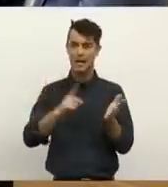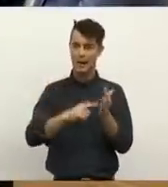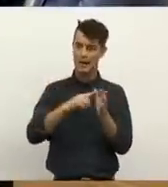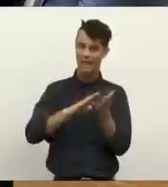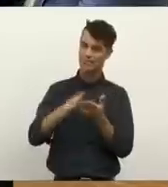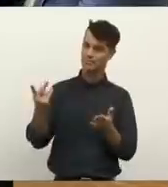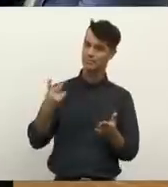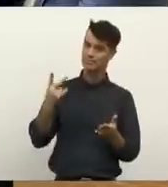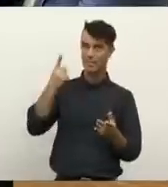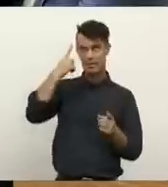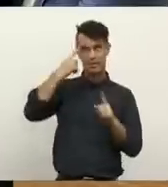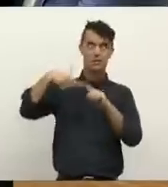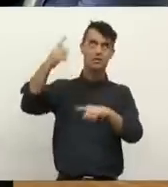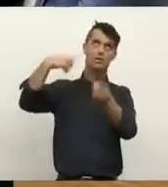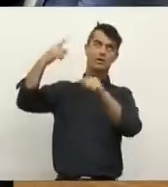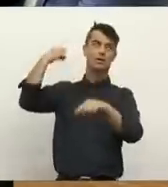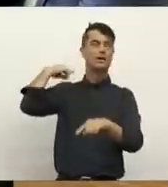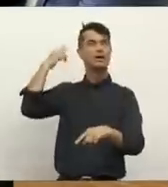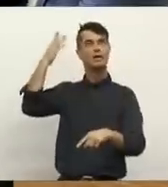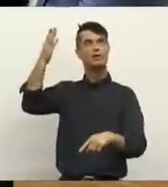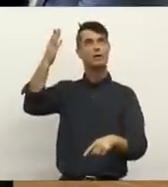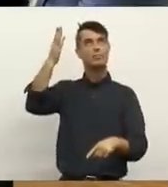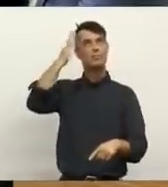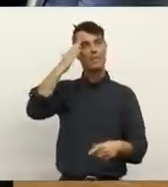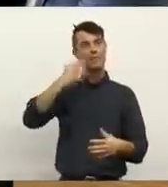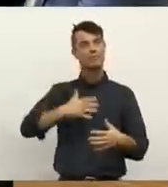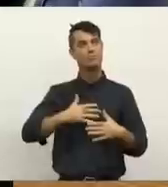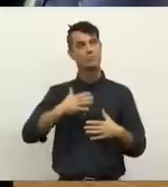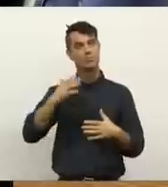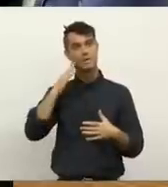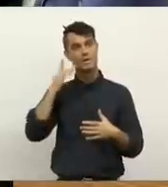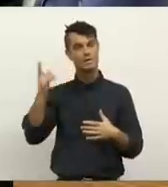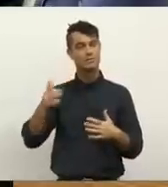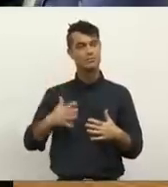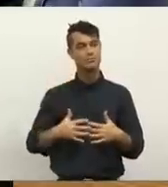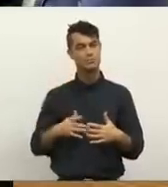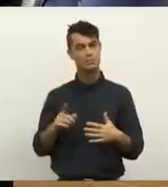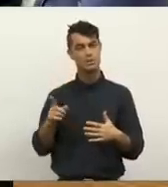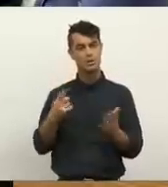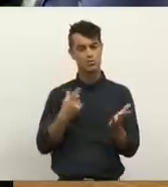Your mother contracted rubella when she was pregnant,